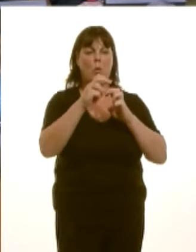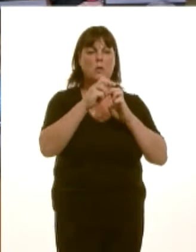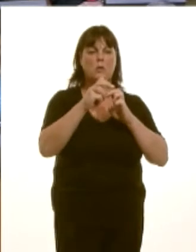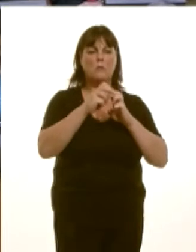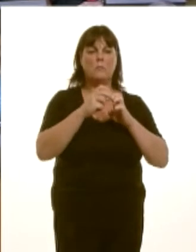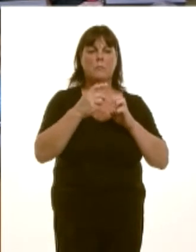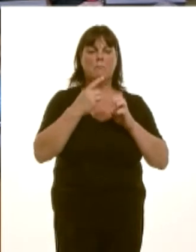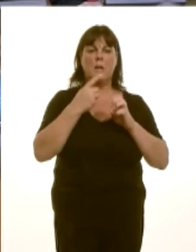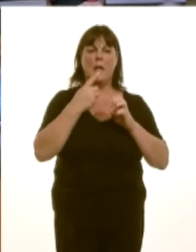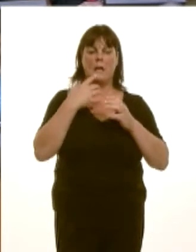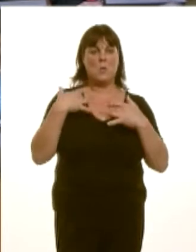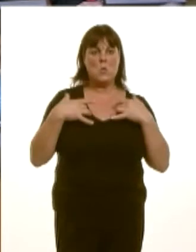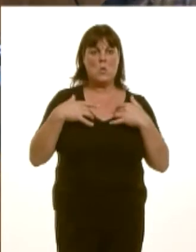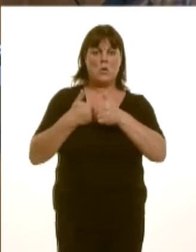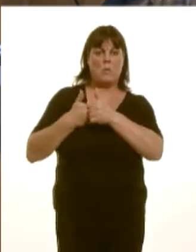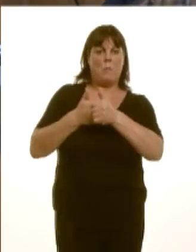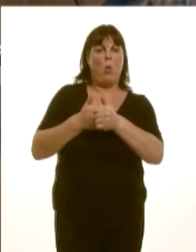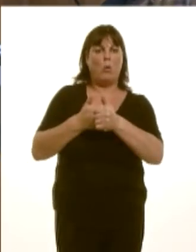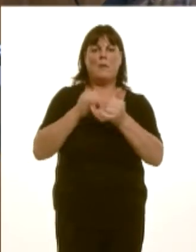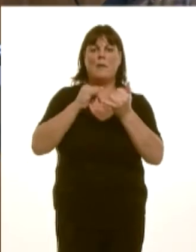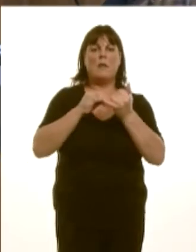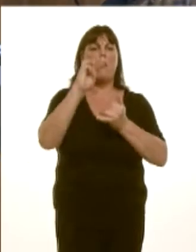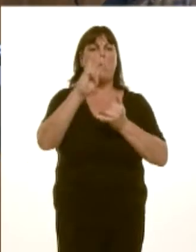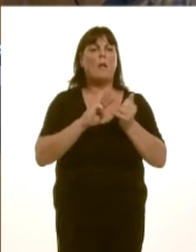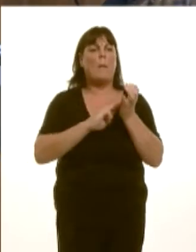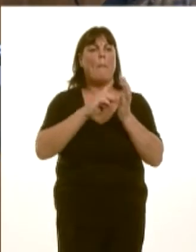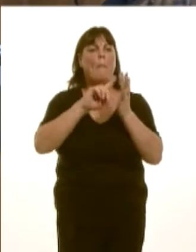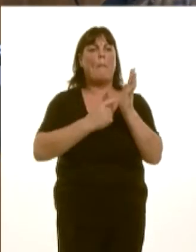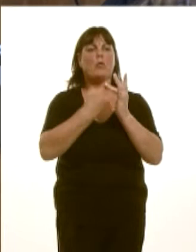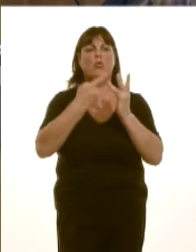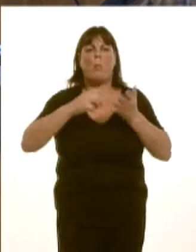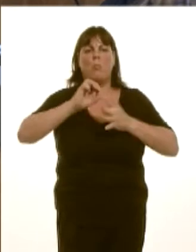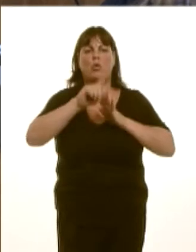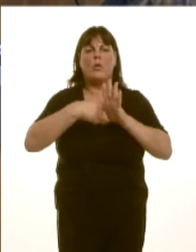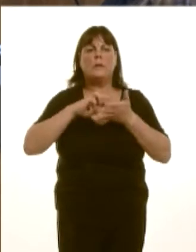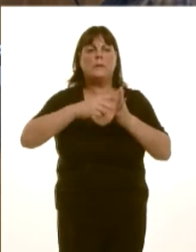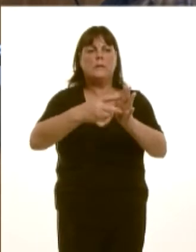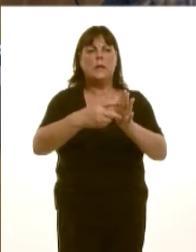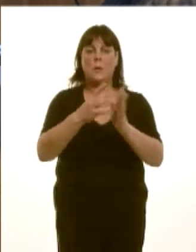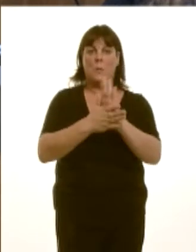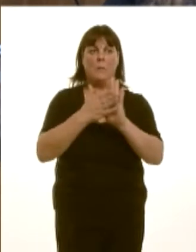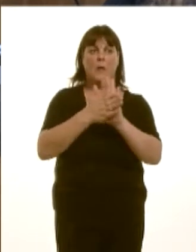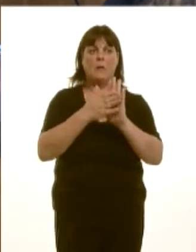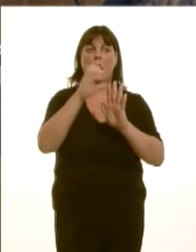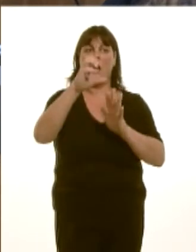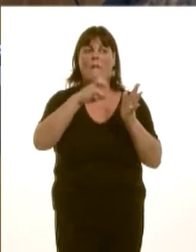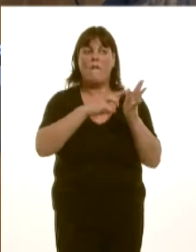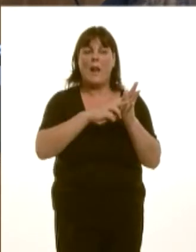south Wales metro project. Moving that forward will mean that people from the Cynon Valley and from Aberdare—and